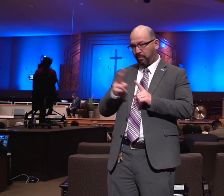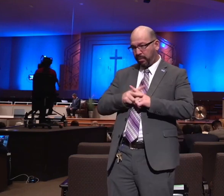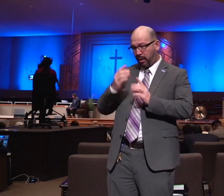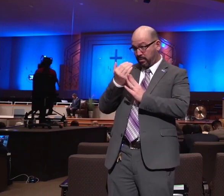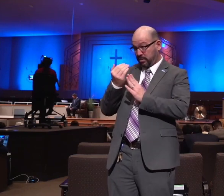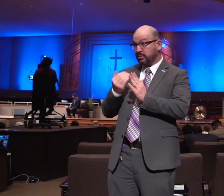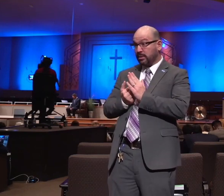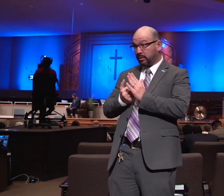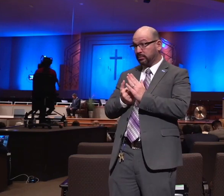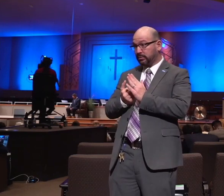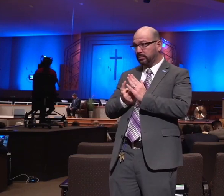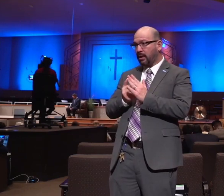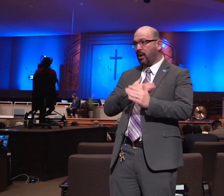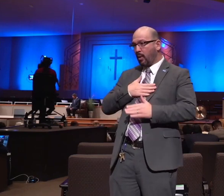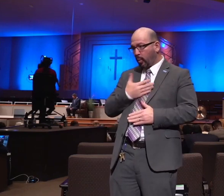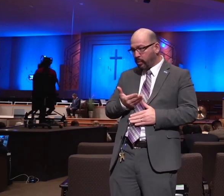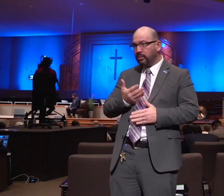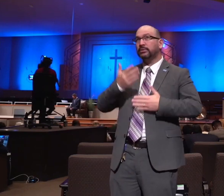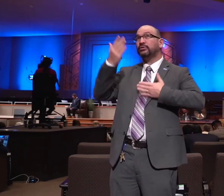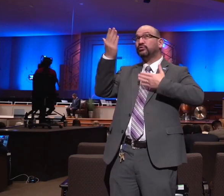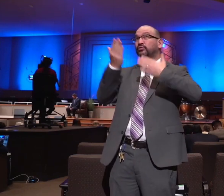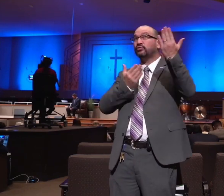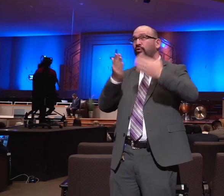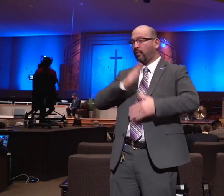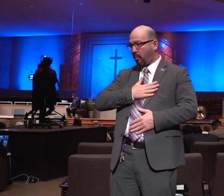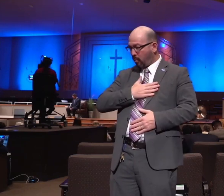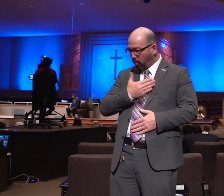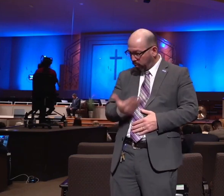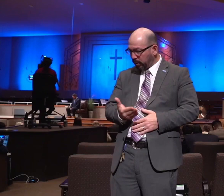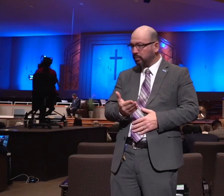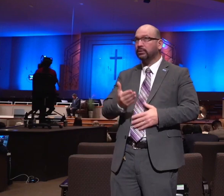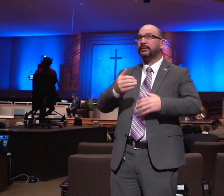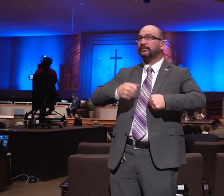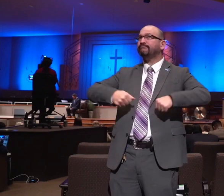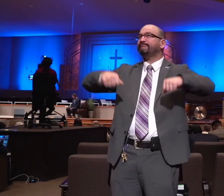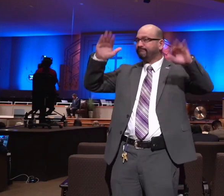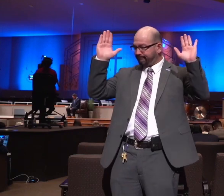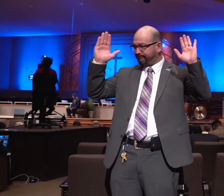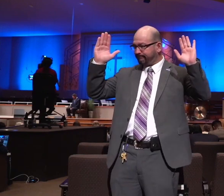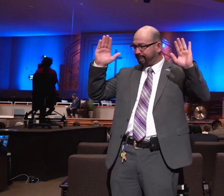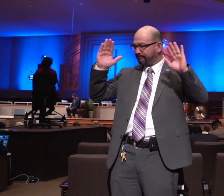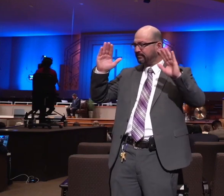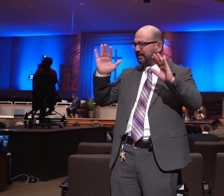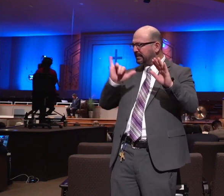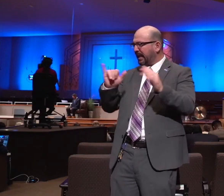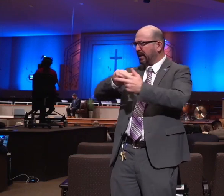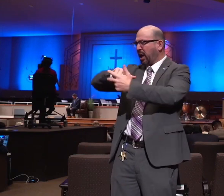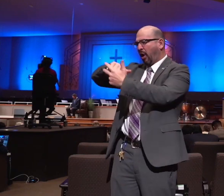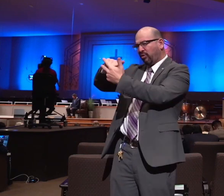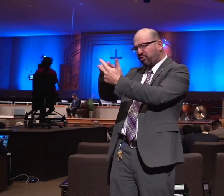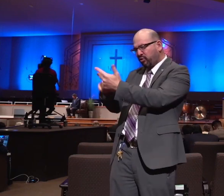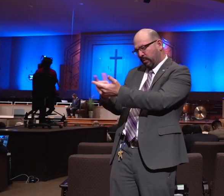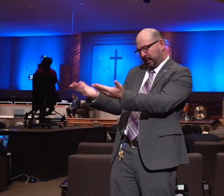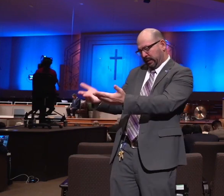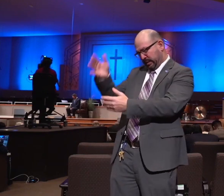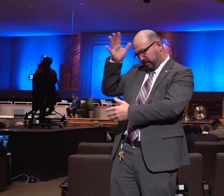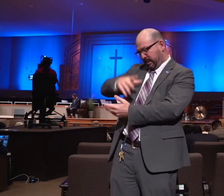in the lives of these three unknown